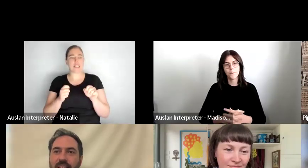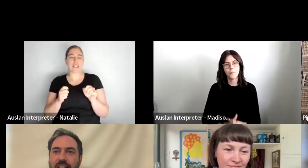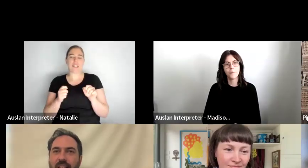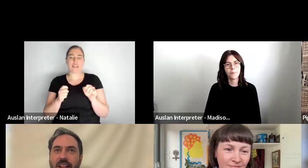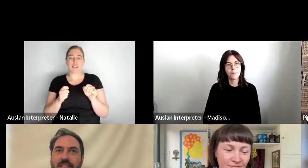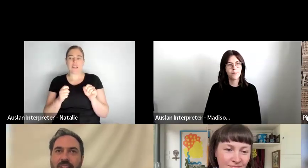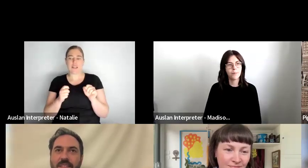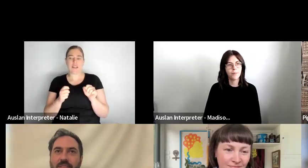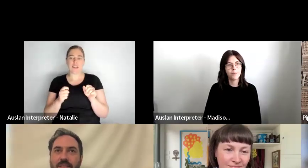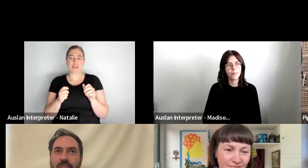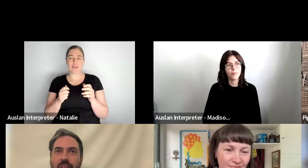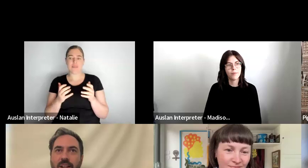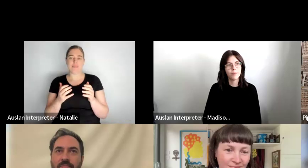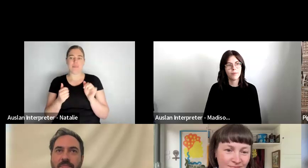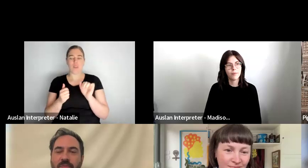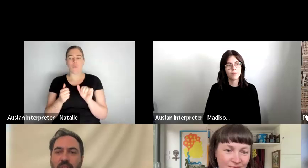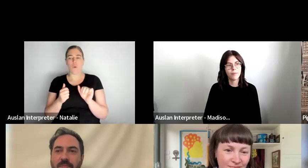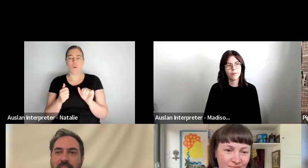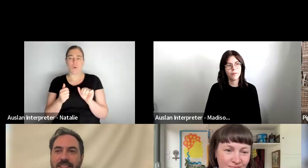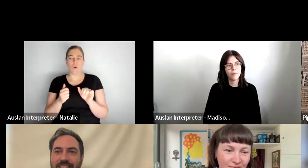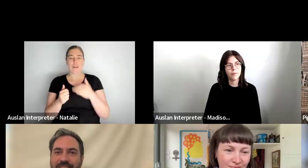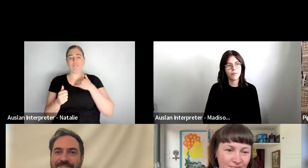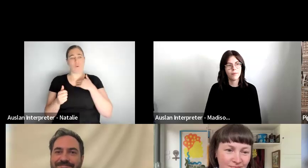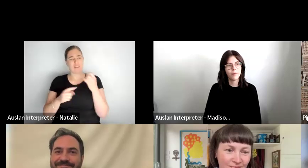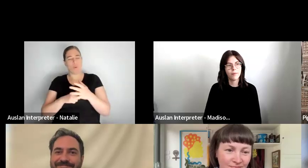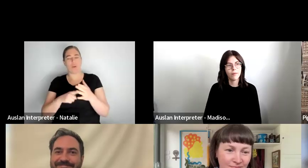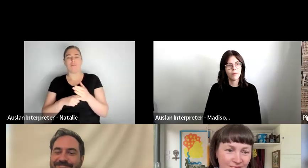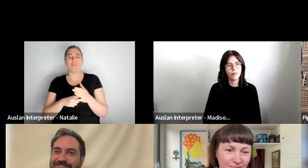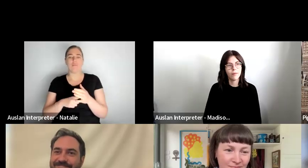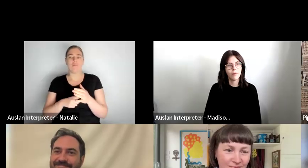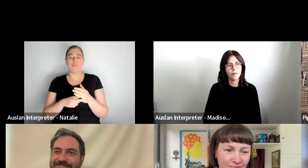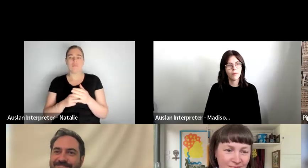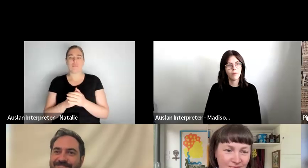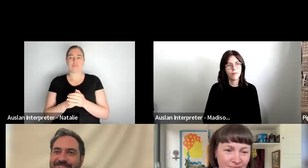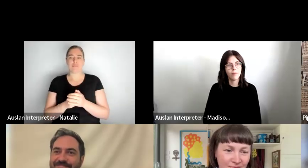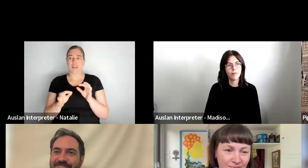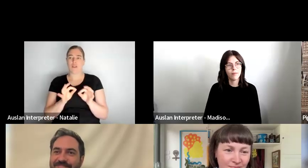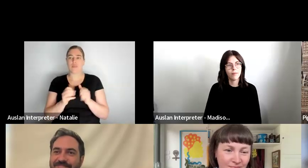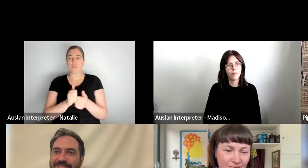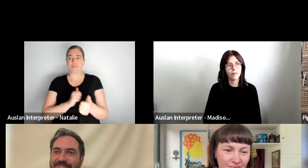And your voice matters. >> It can be quite good